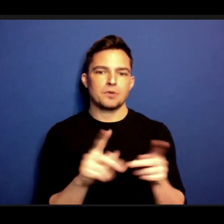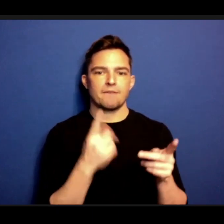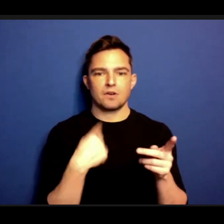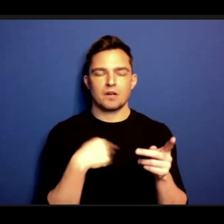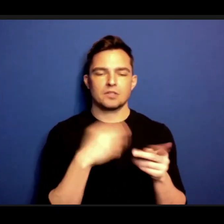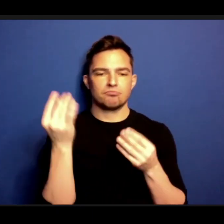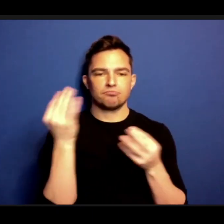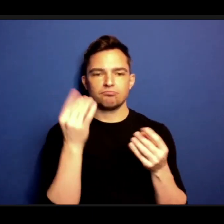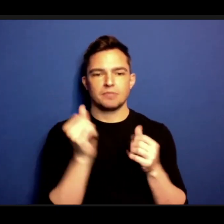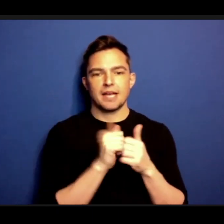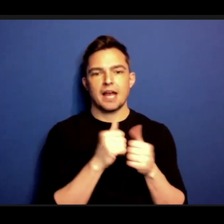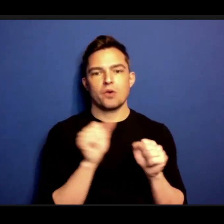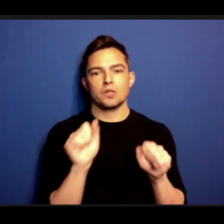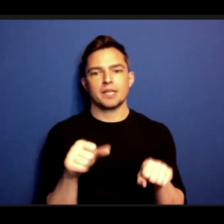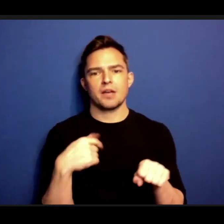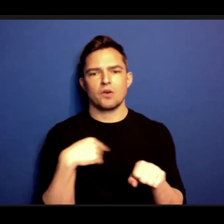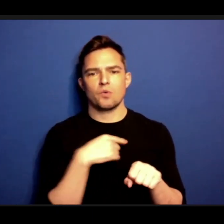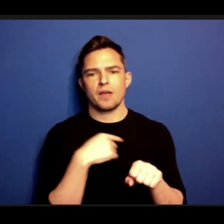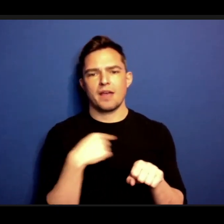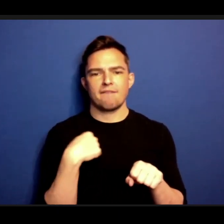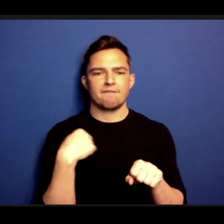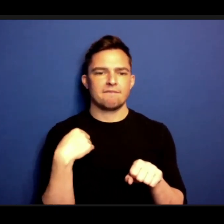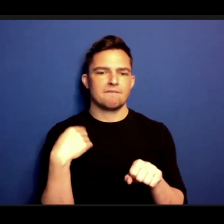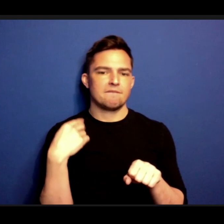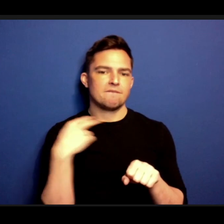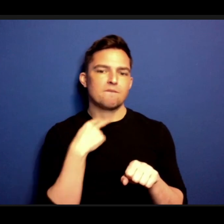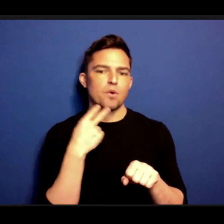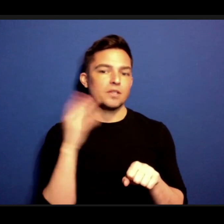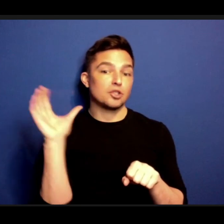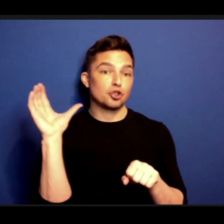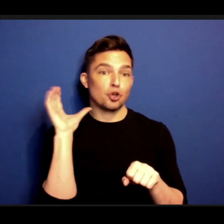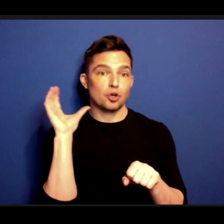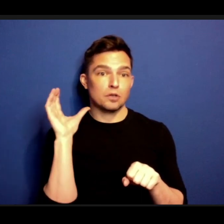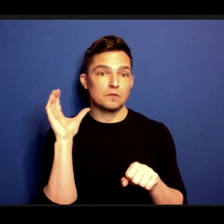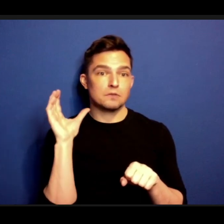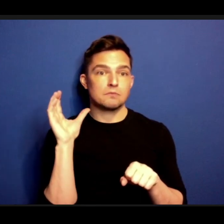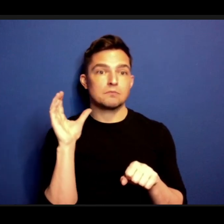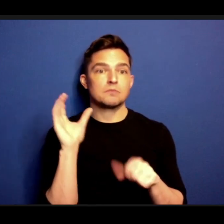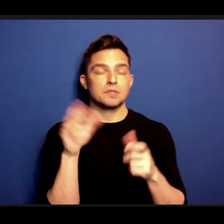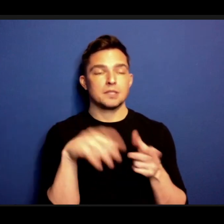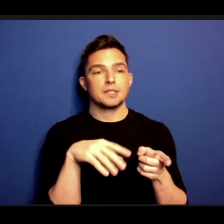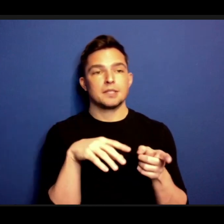like, how can we have our voices heard. We know that there have been deputations at the